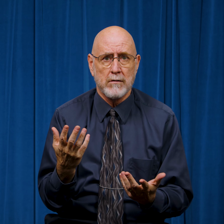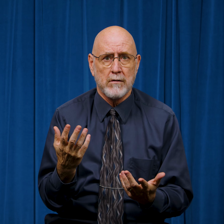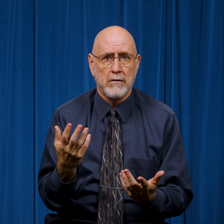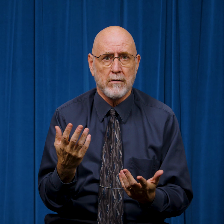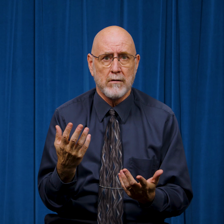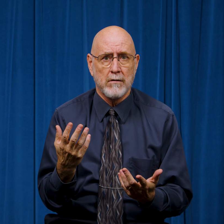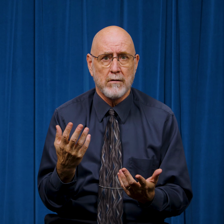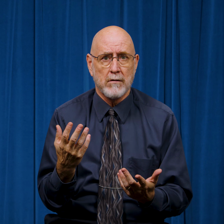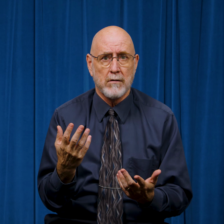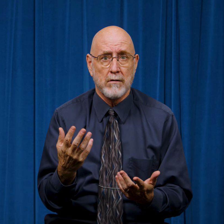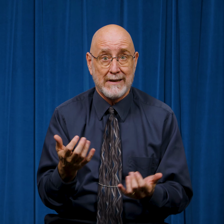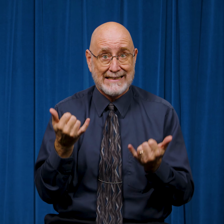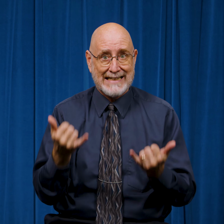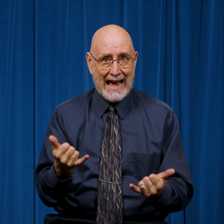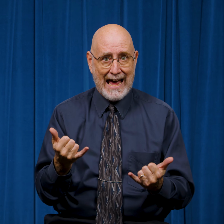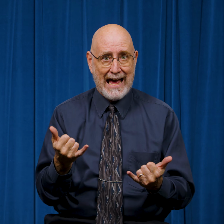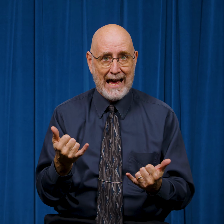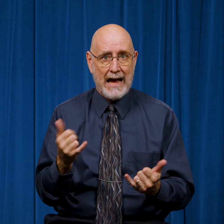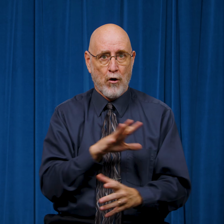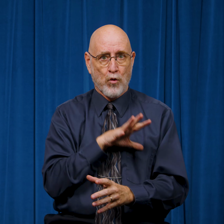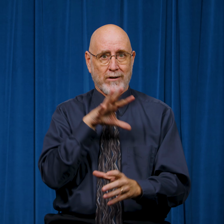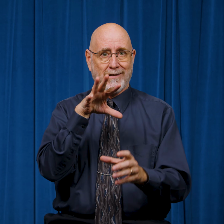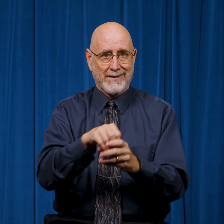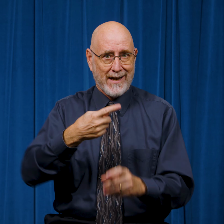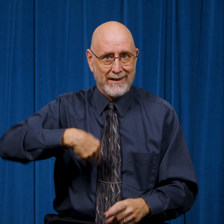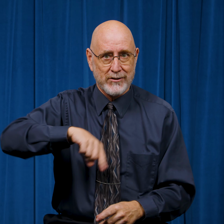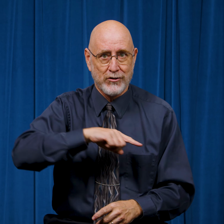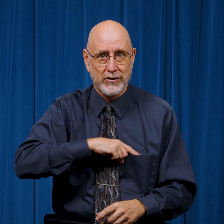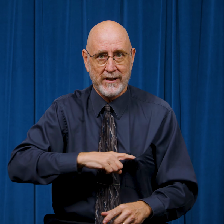Now we are engaged in a great civil war,